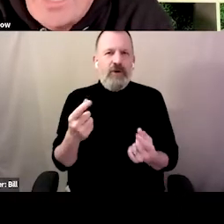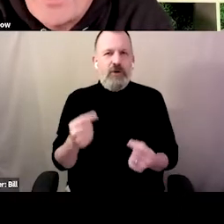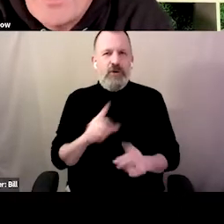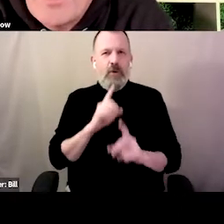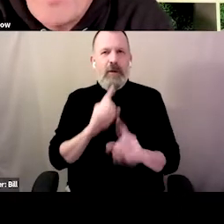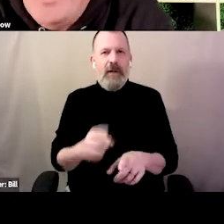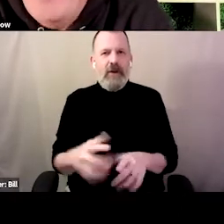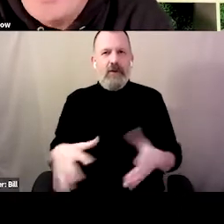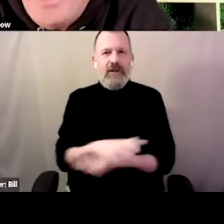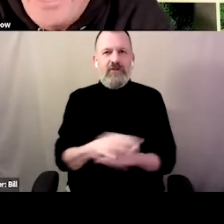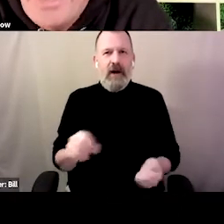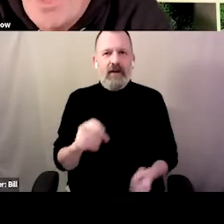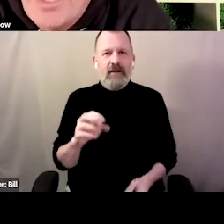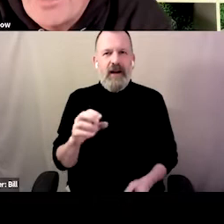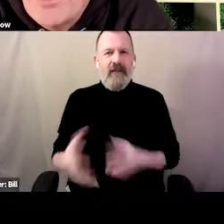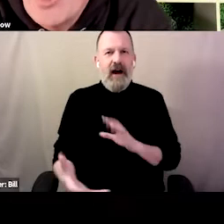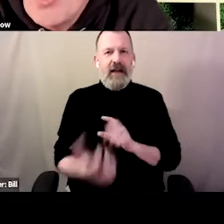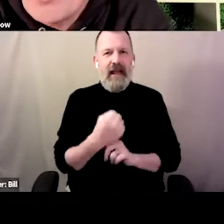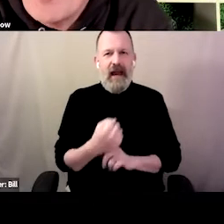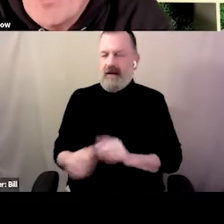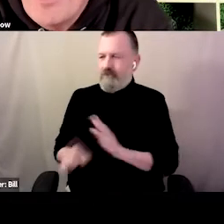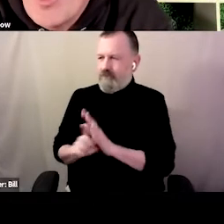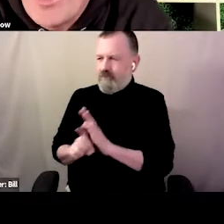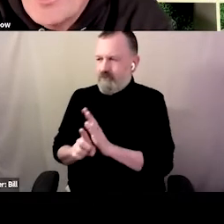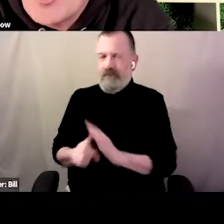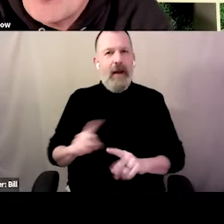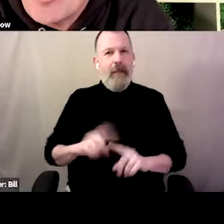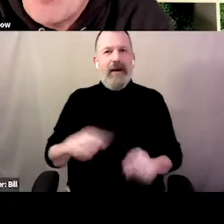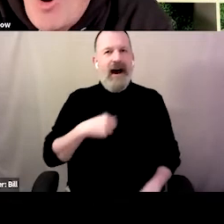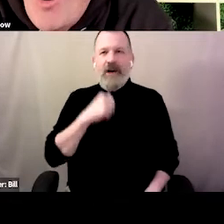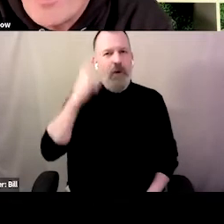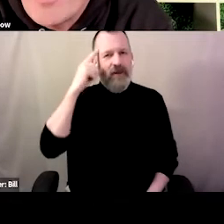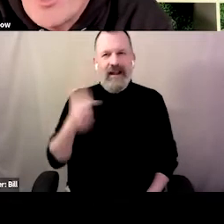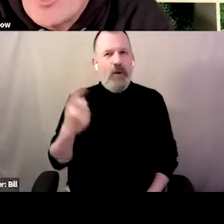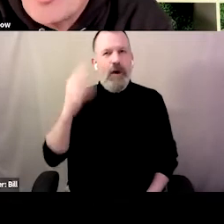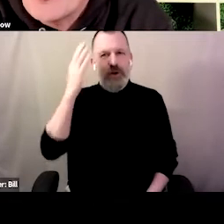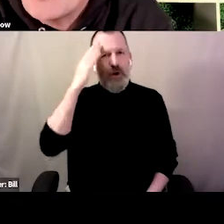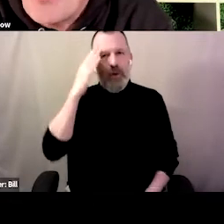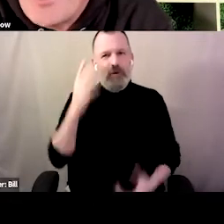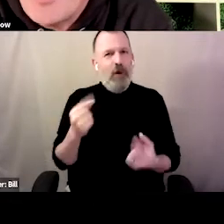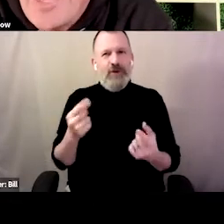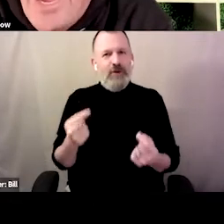CalebBarlow: But I don't think anybody knows what the playbook is to respond to a trust attack